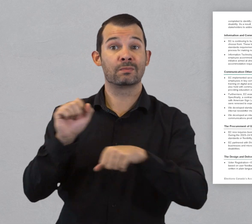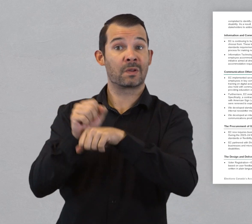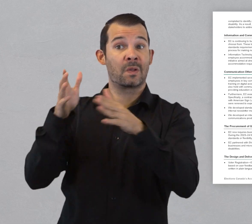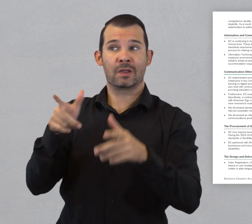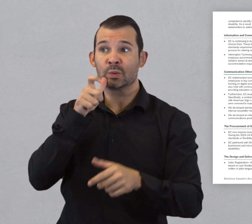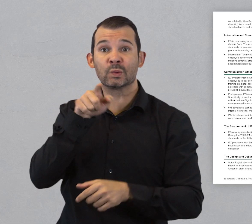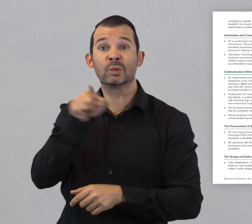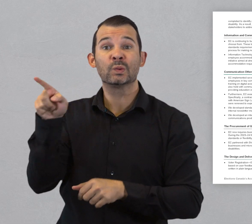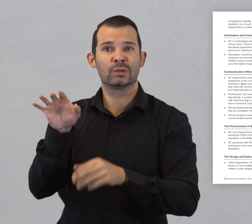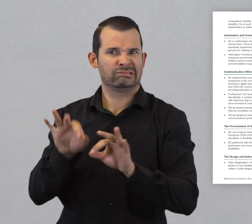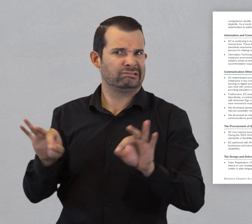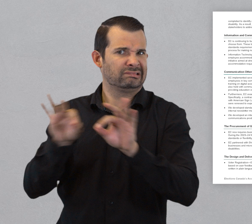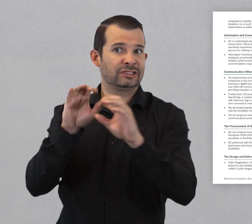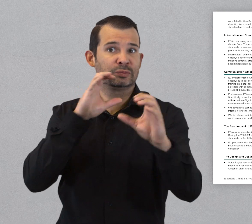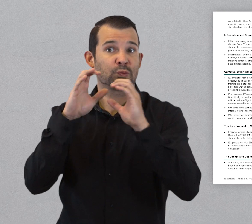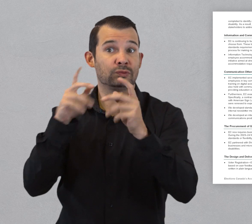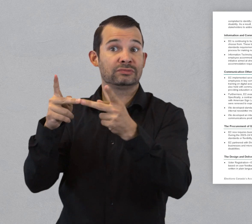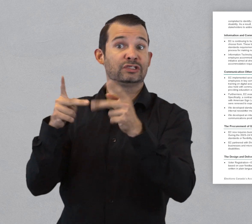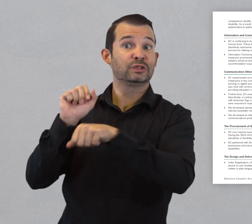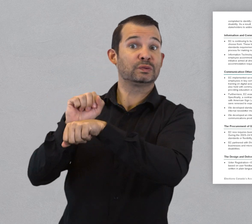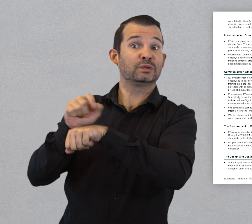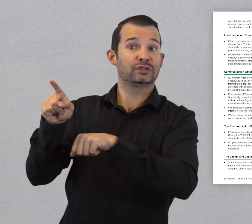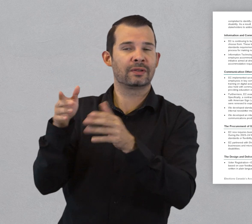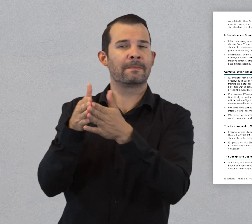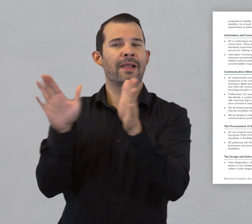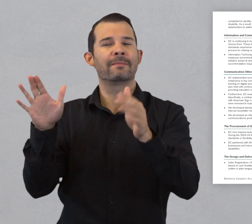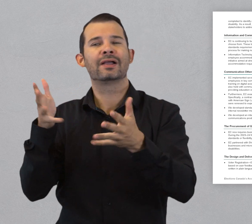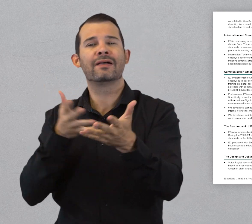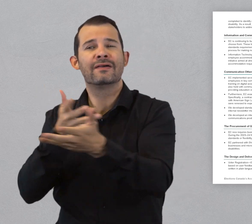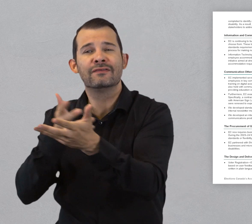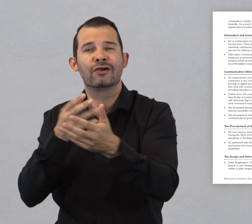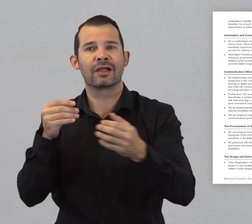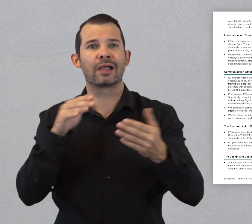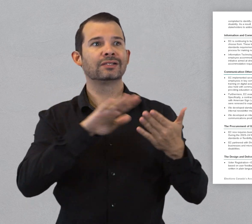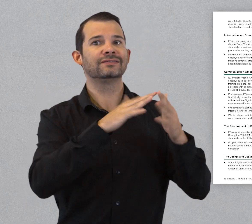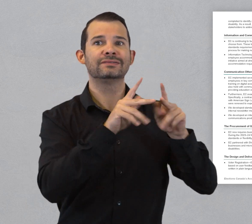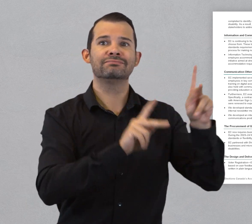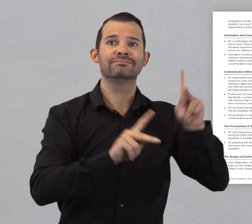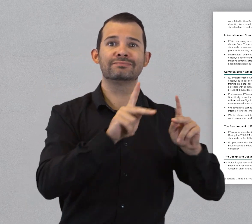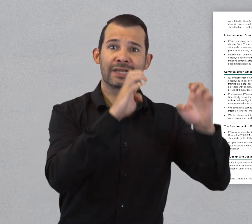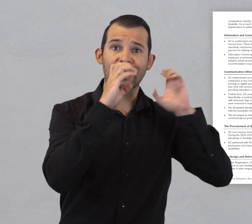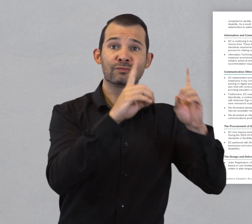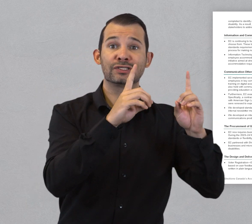employees in key communications positions in the Public Affairs and Civic Education branch